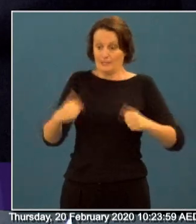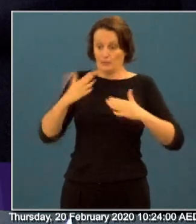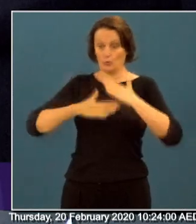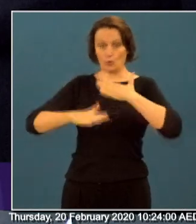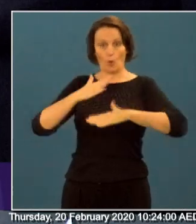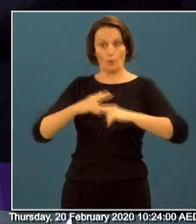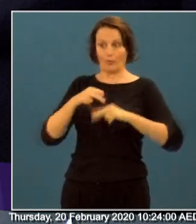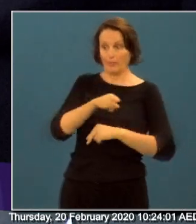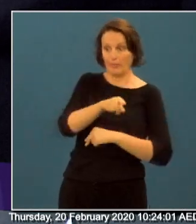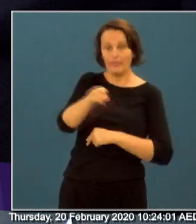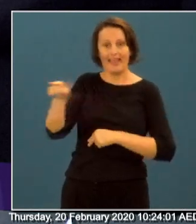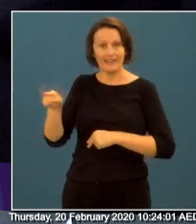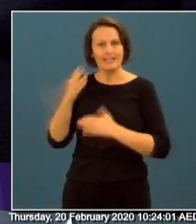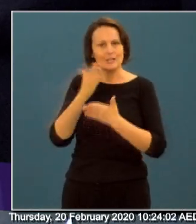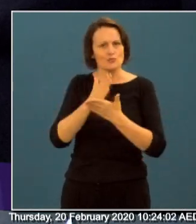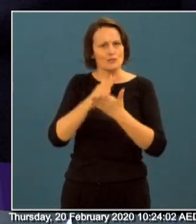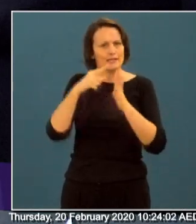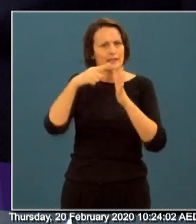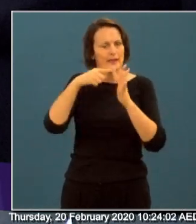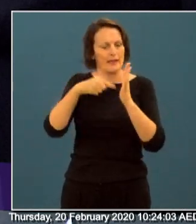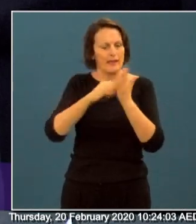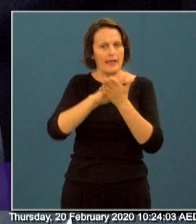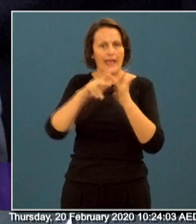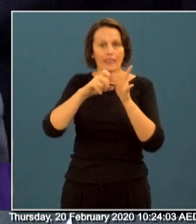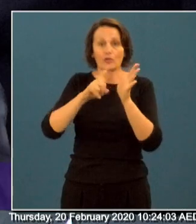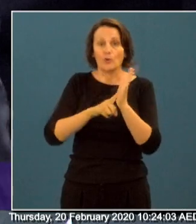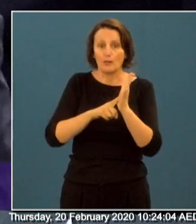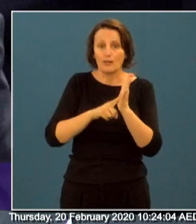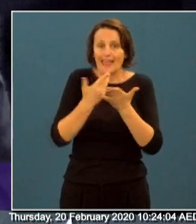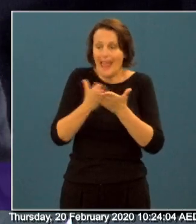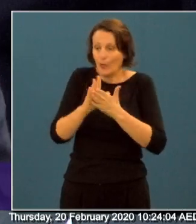I mean, what do we think we're doing in managing chronic illness,